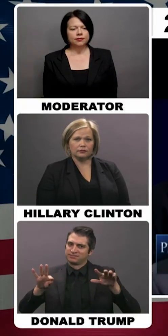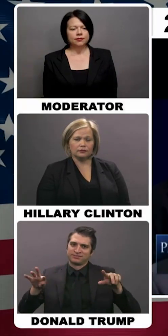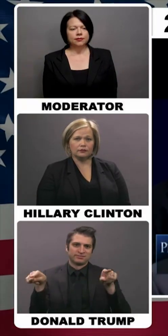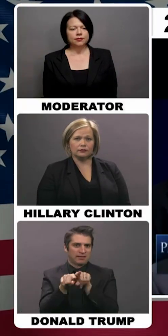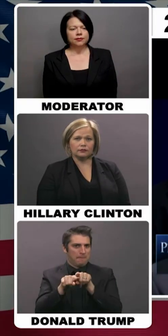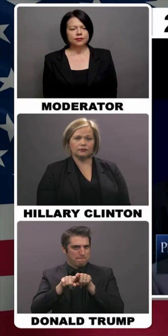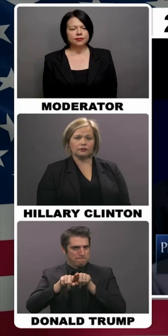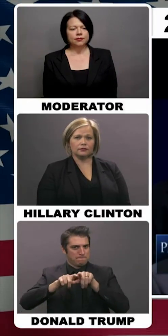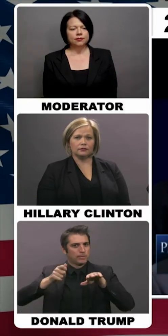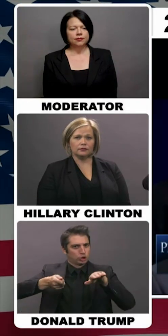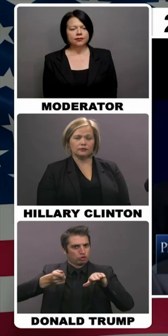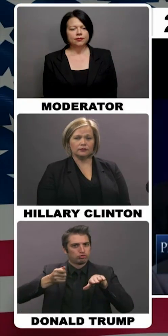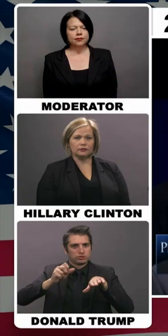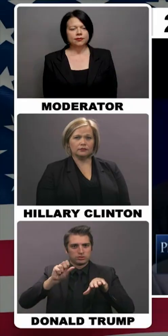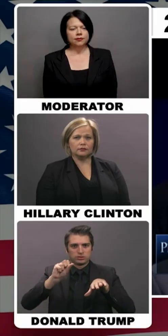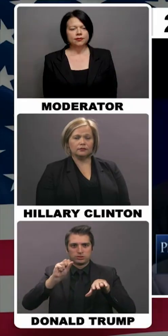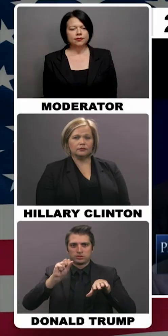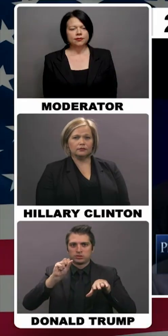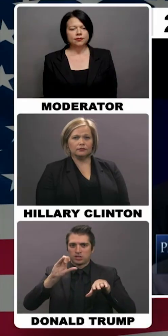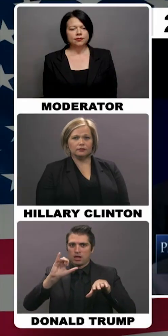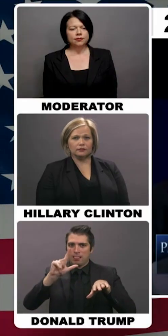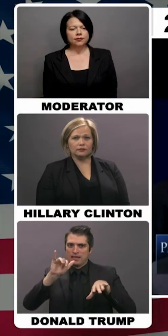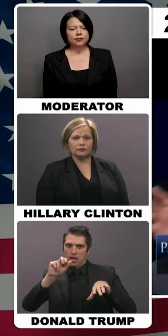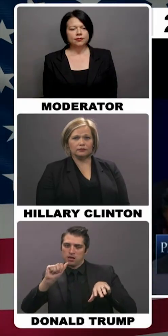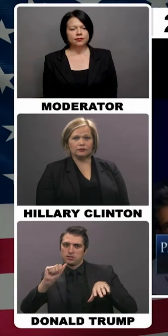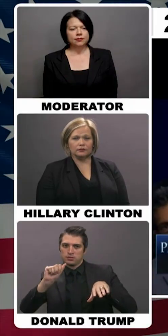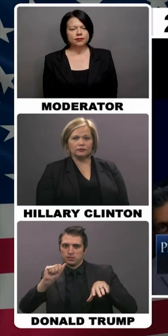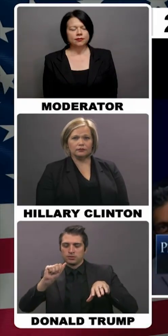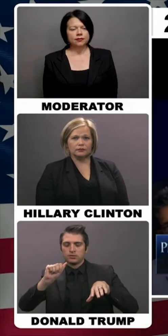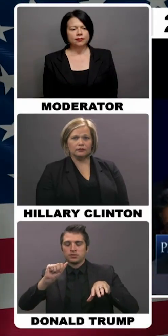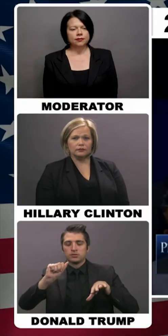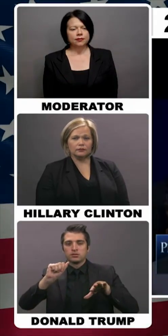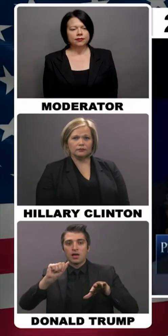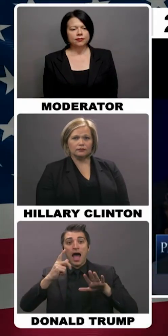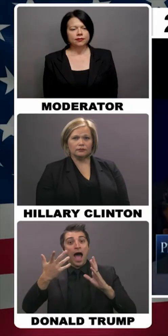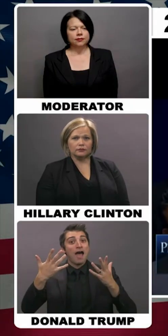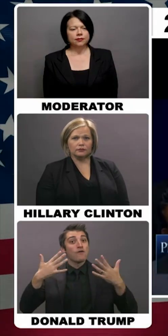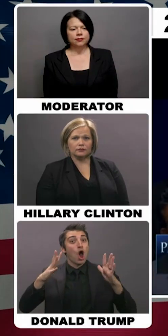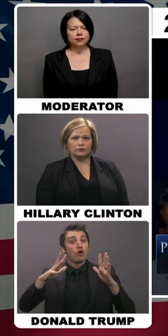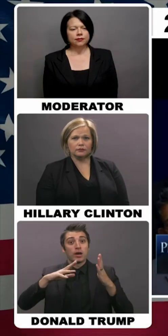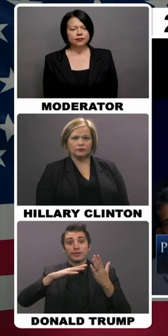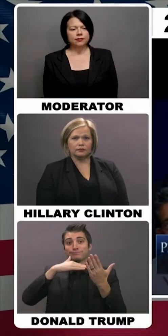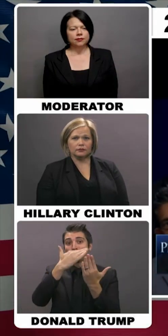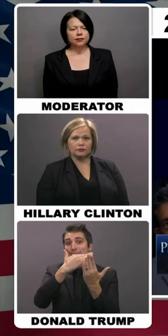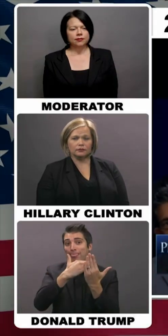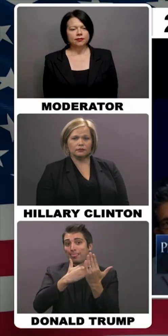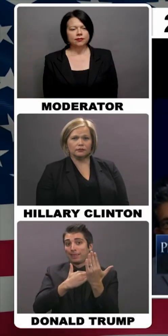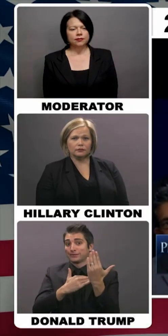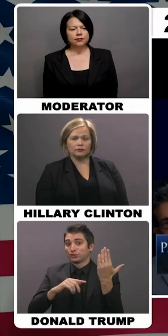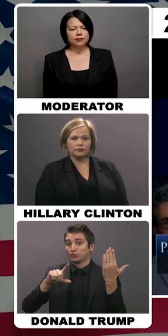I'm looking for judges and I've actually picked 20 of them so that people would see.